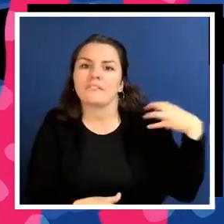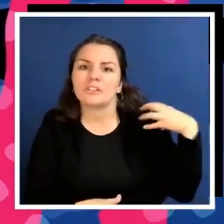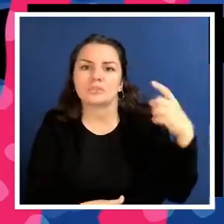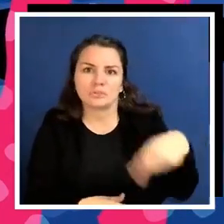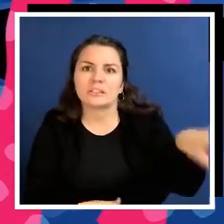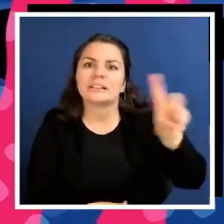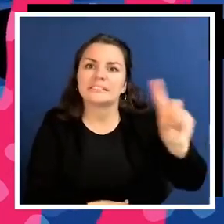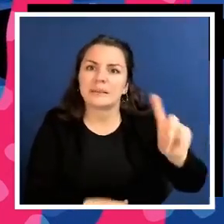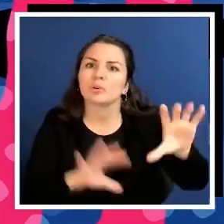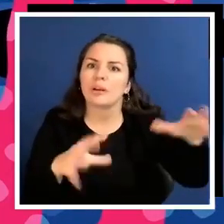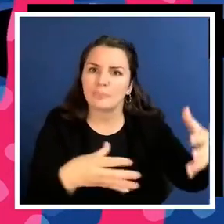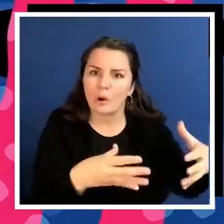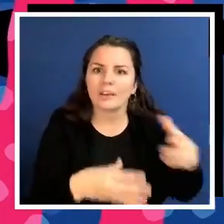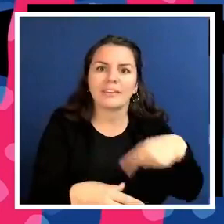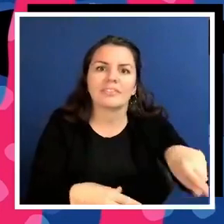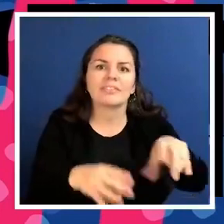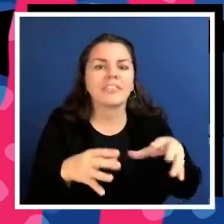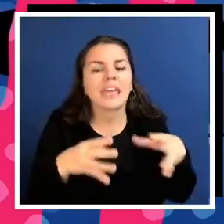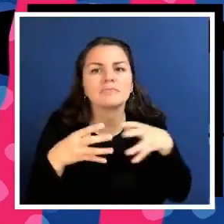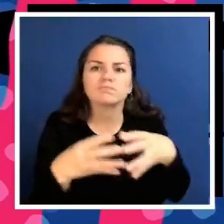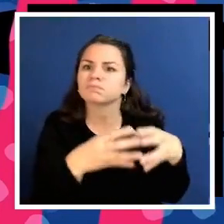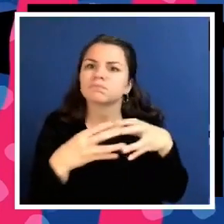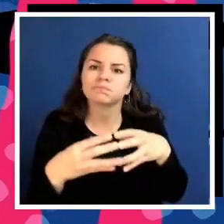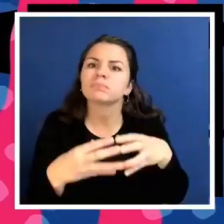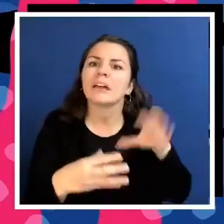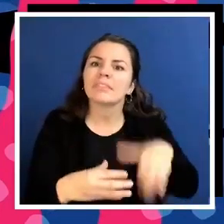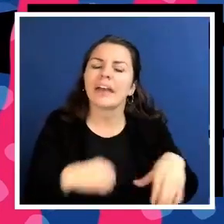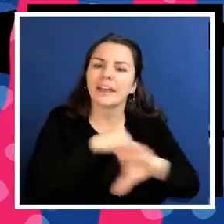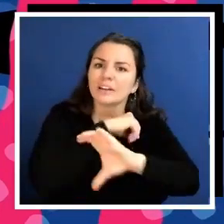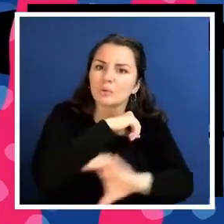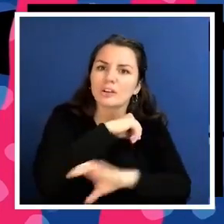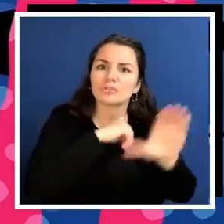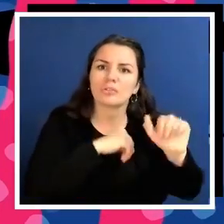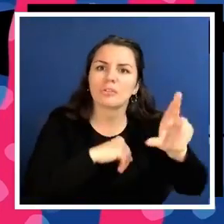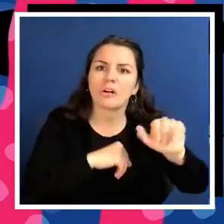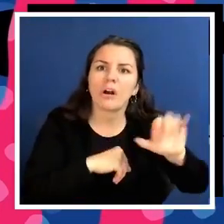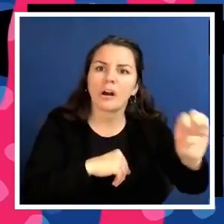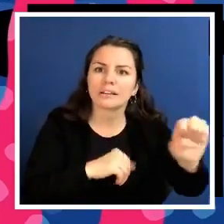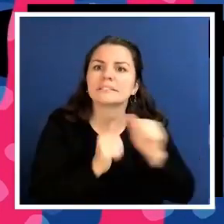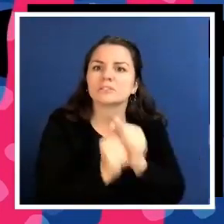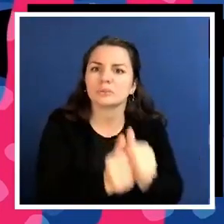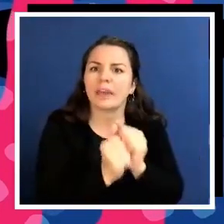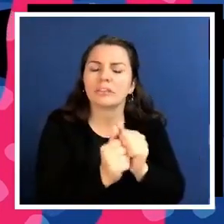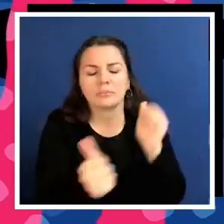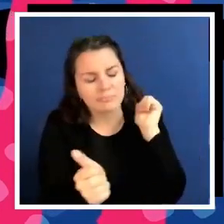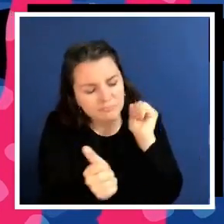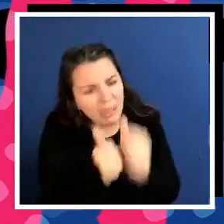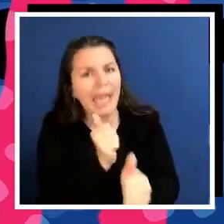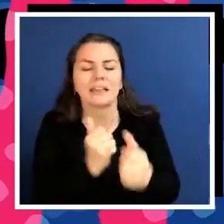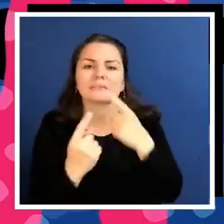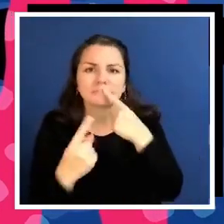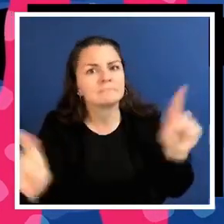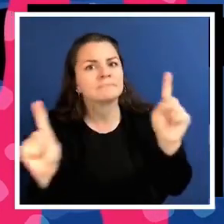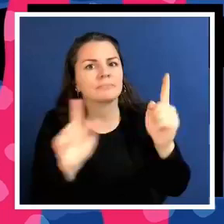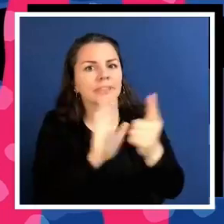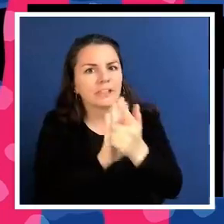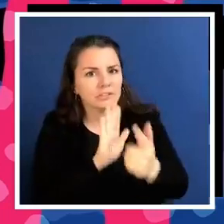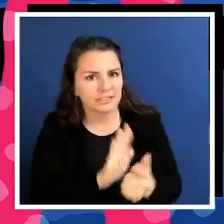LEADERSHIP AND VISION OF ELECTED OFFICIALS OF THE